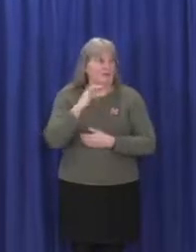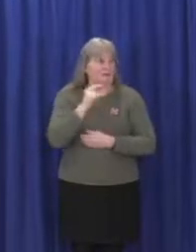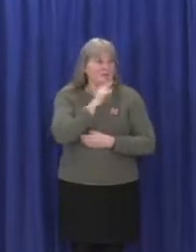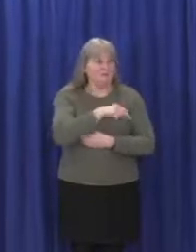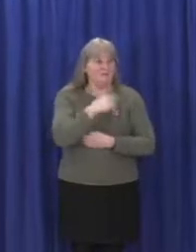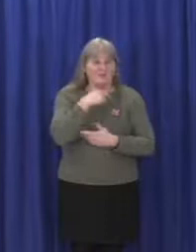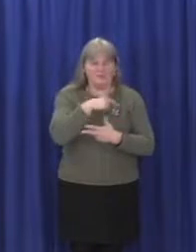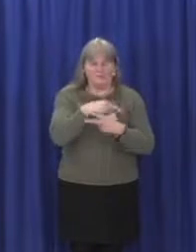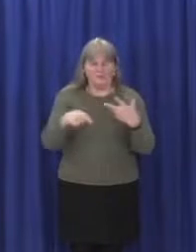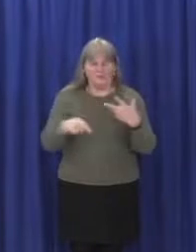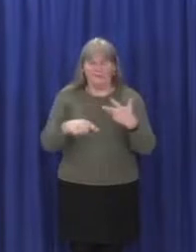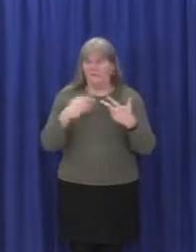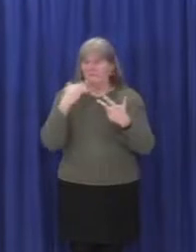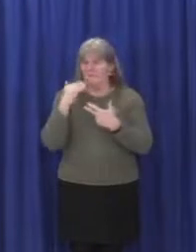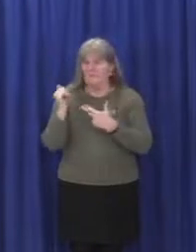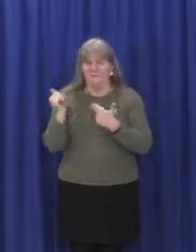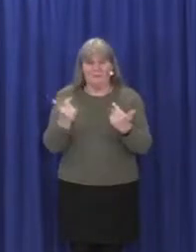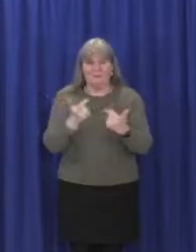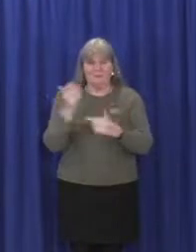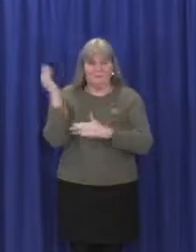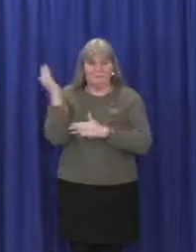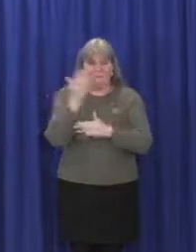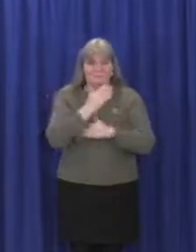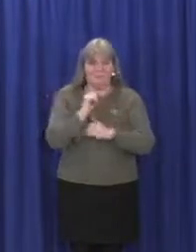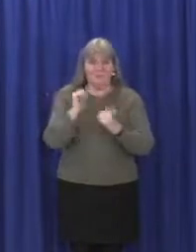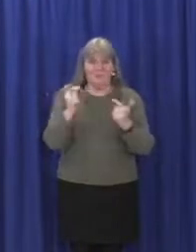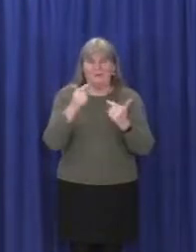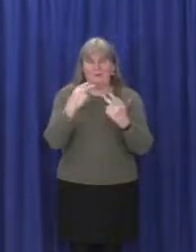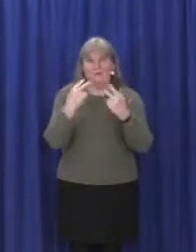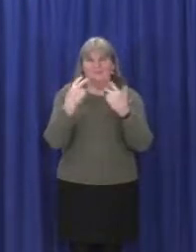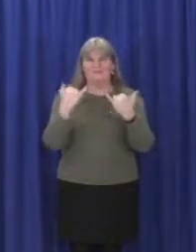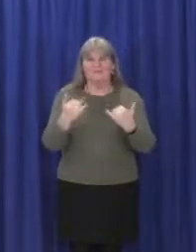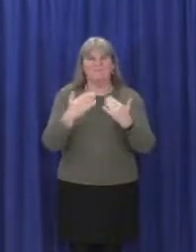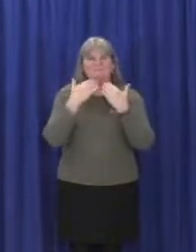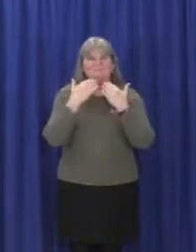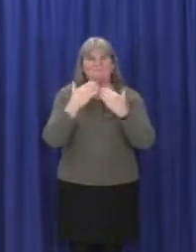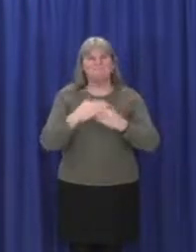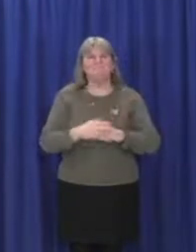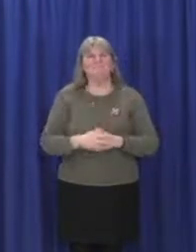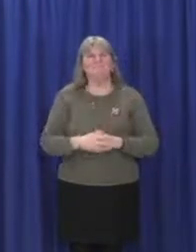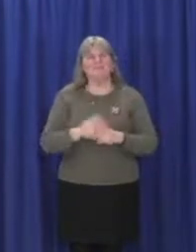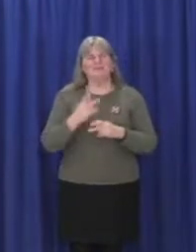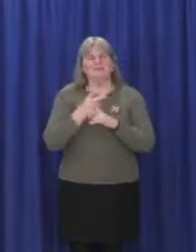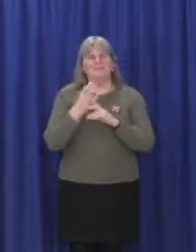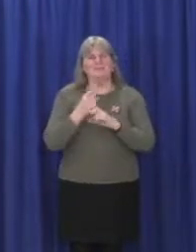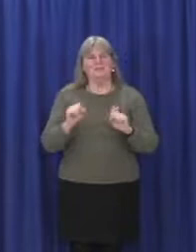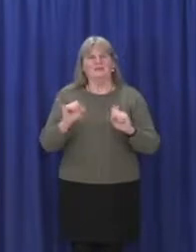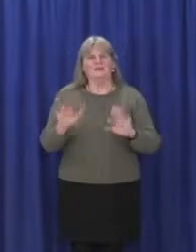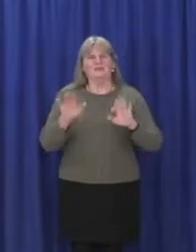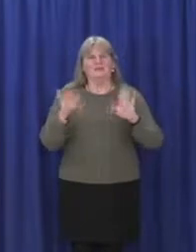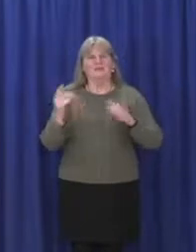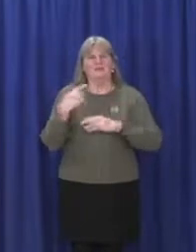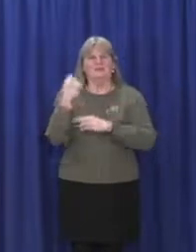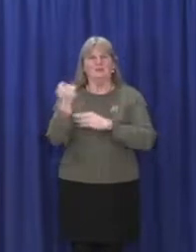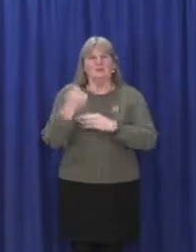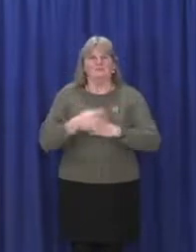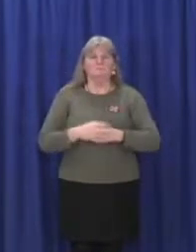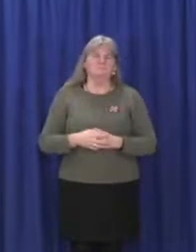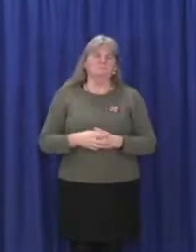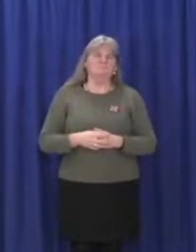to our speakers. And to all the media and everyone who watched live over Facebook, stay safe and have a wonderful Tuesday.